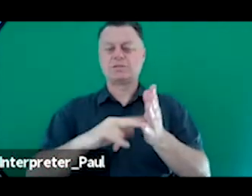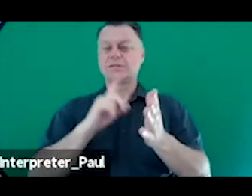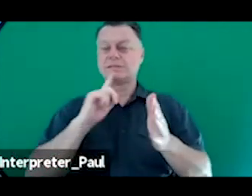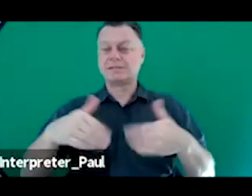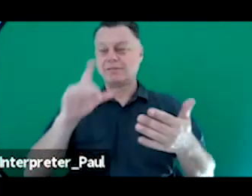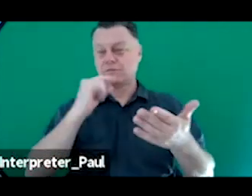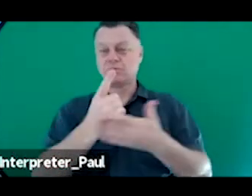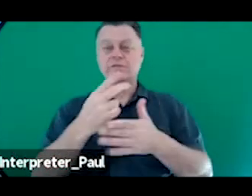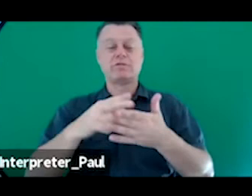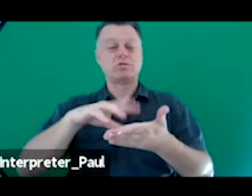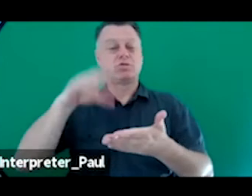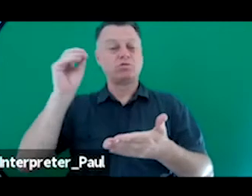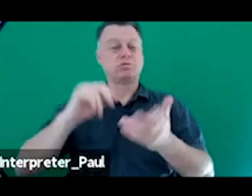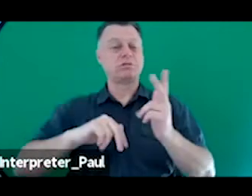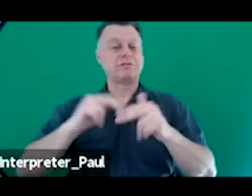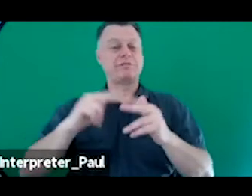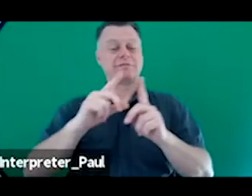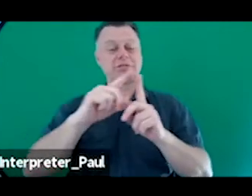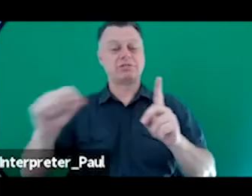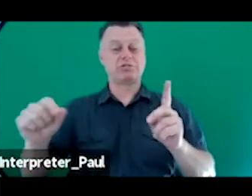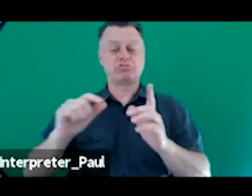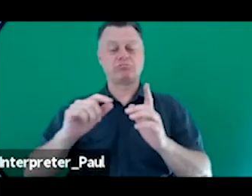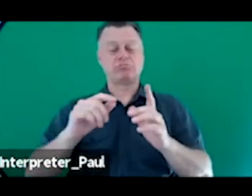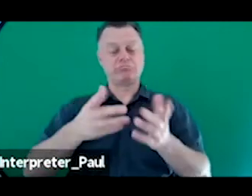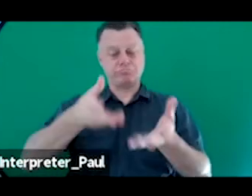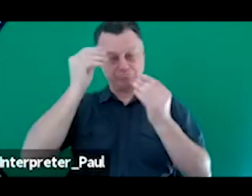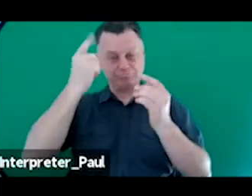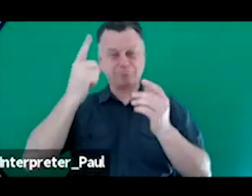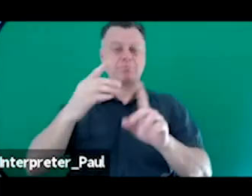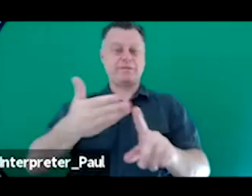for students to develop digital literacy prior to enrolling in vocational courses.”